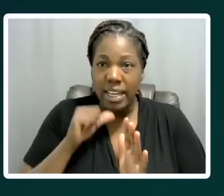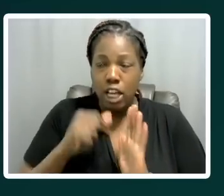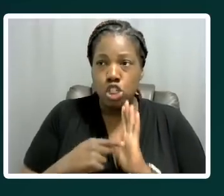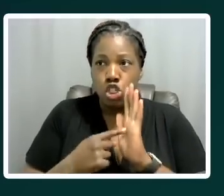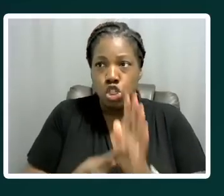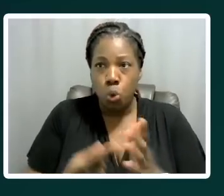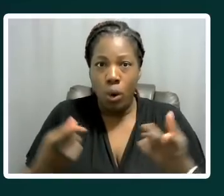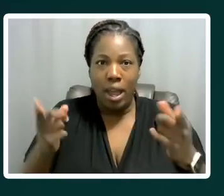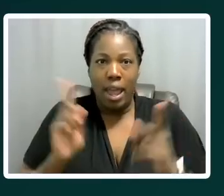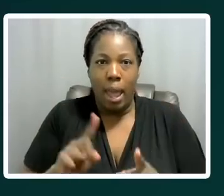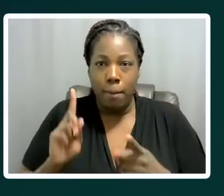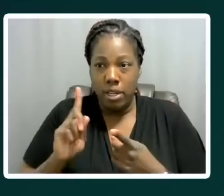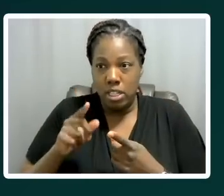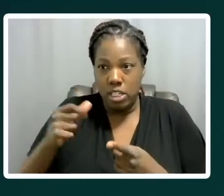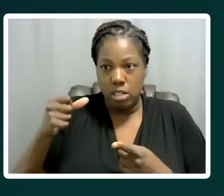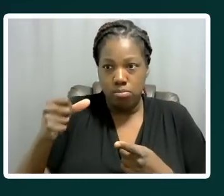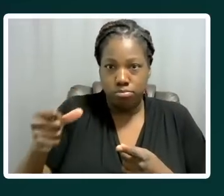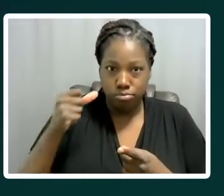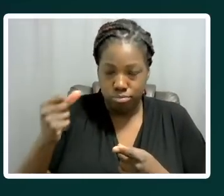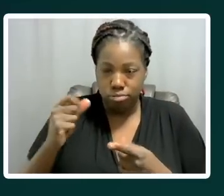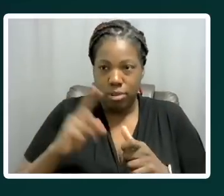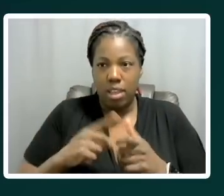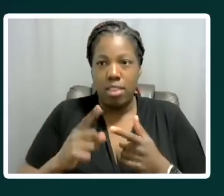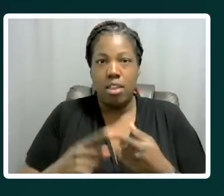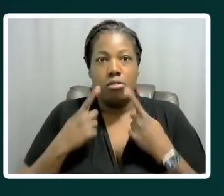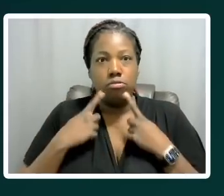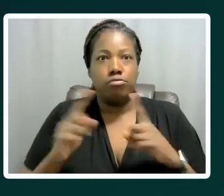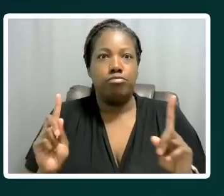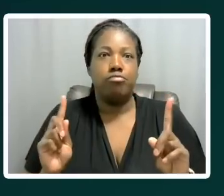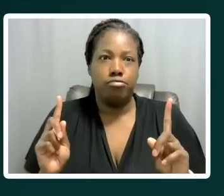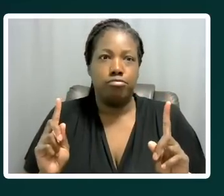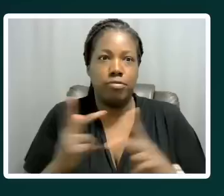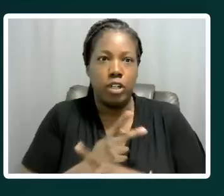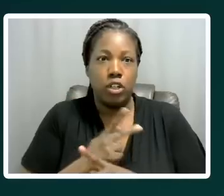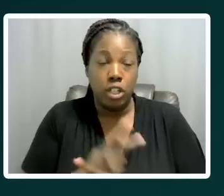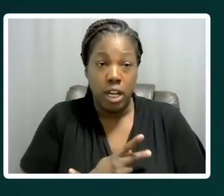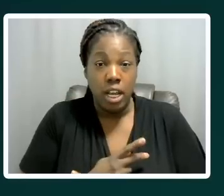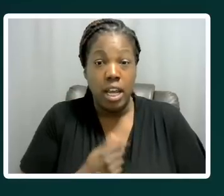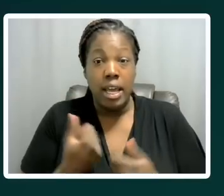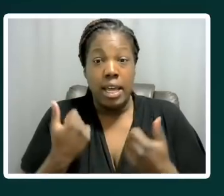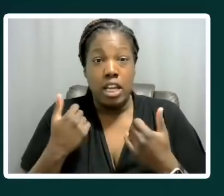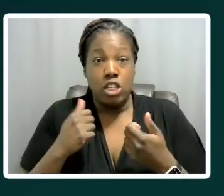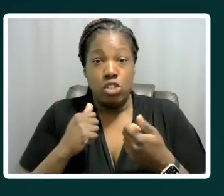just figured it out. And so in an attempt to make that a bit clearer, we decided to use actual text